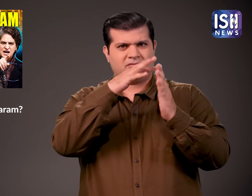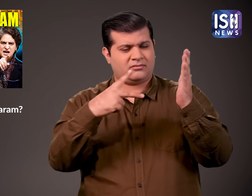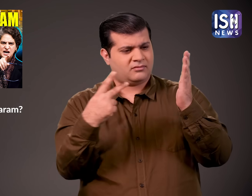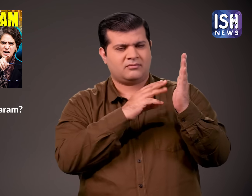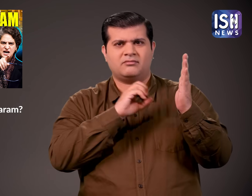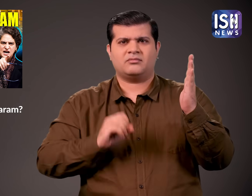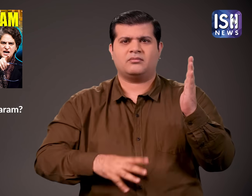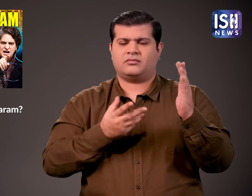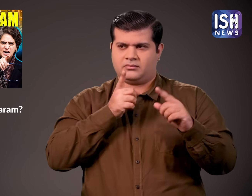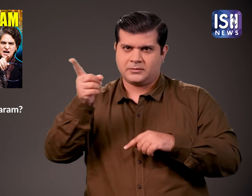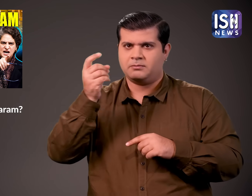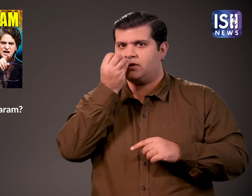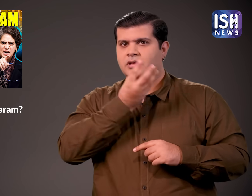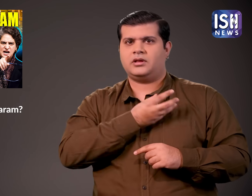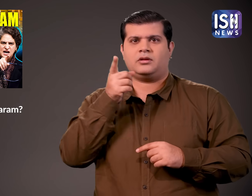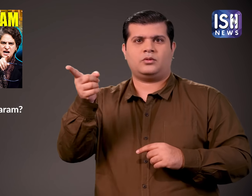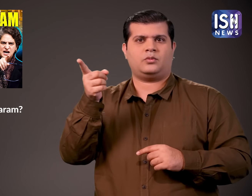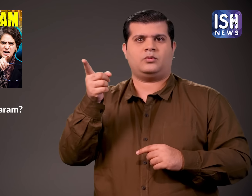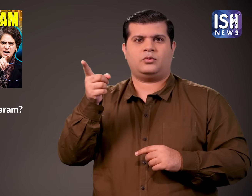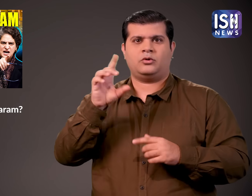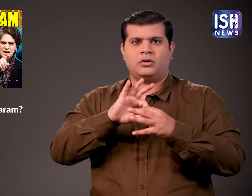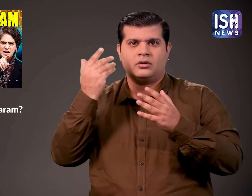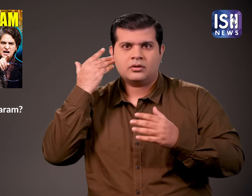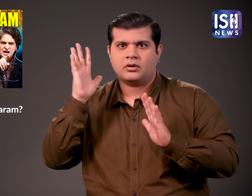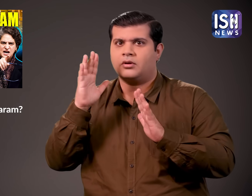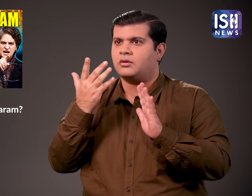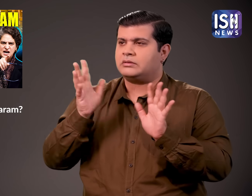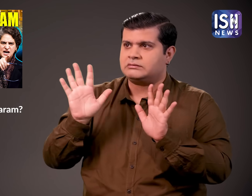on why certain stanzas were removed and Jawaharlal Nehru has been accused